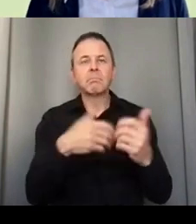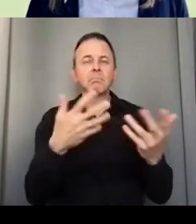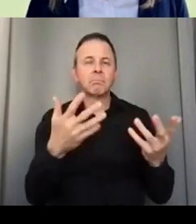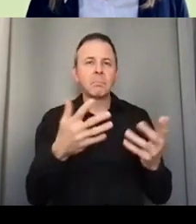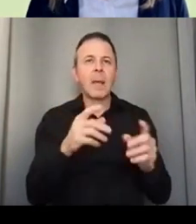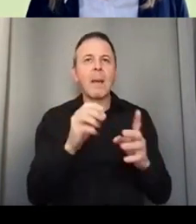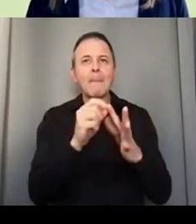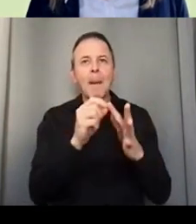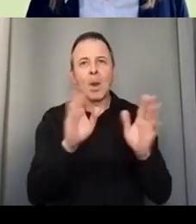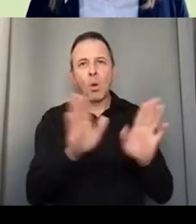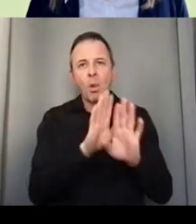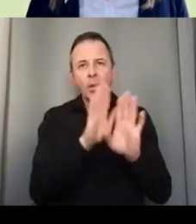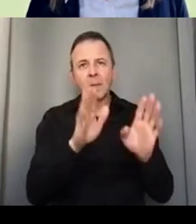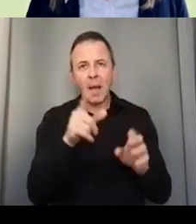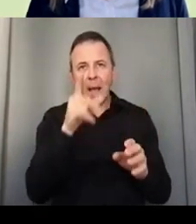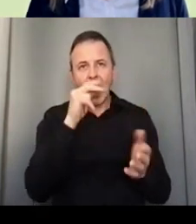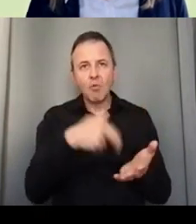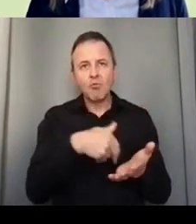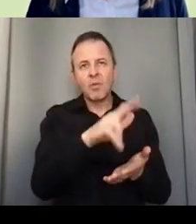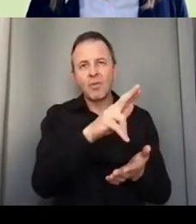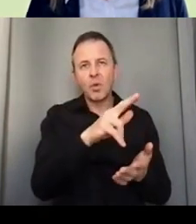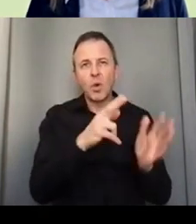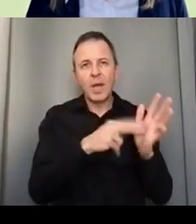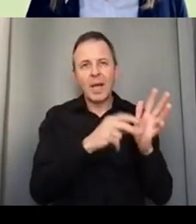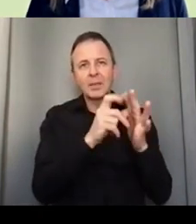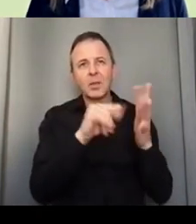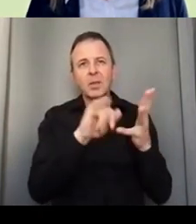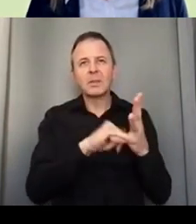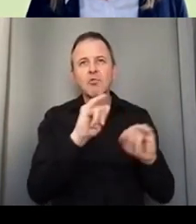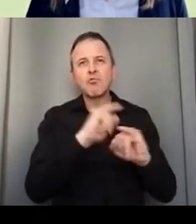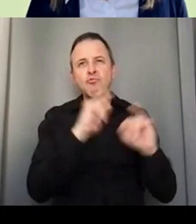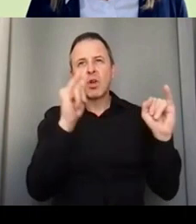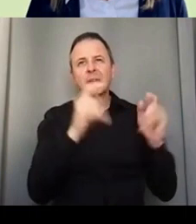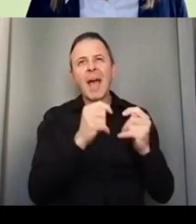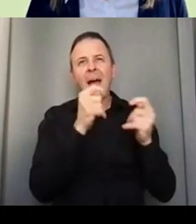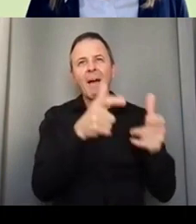so they can be referred to the NDIS crisis after hours referral service so